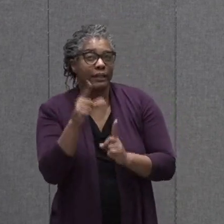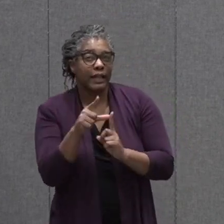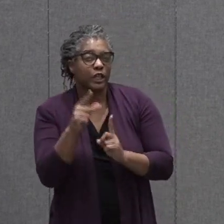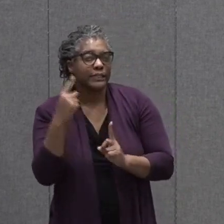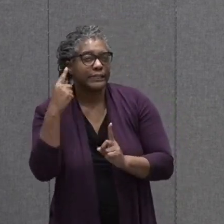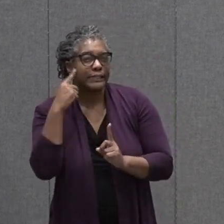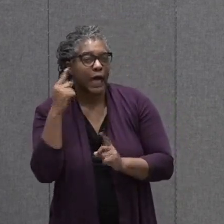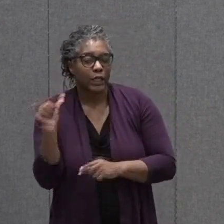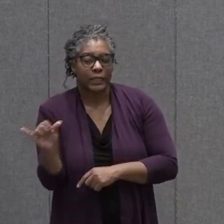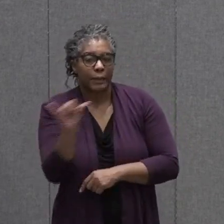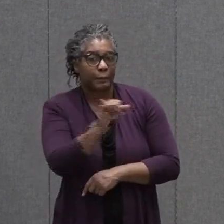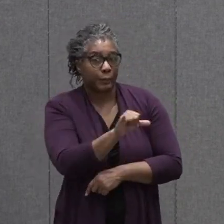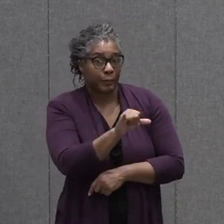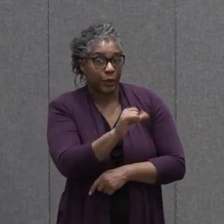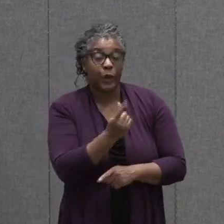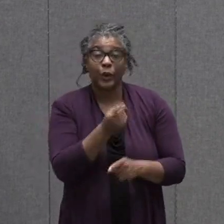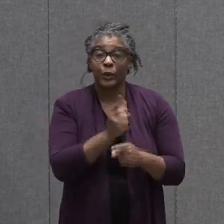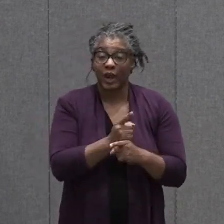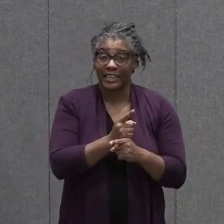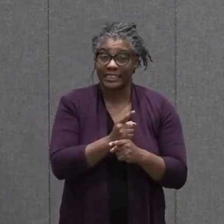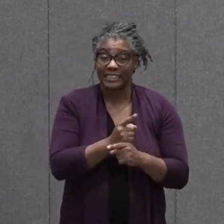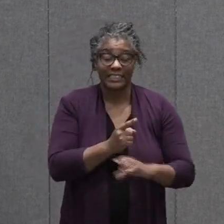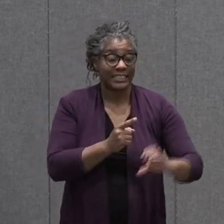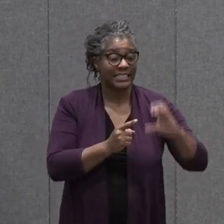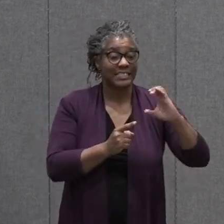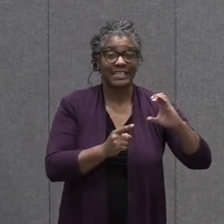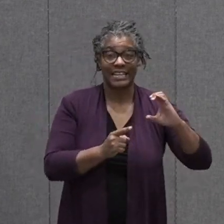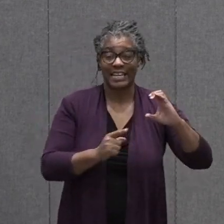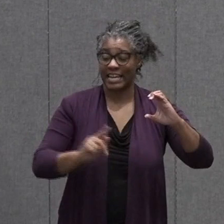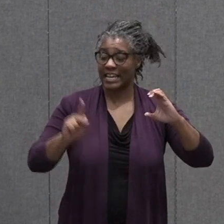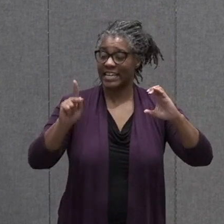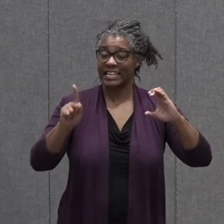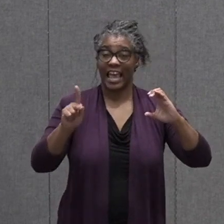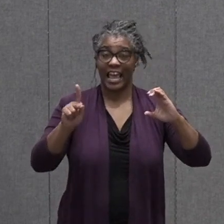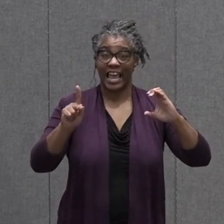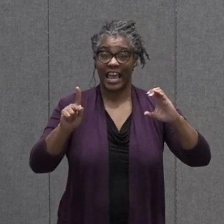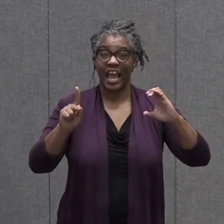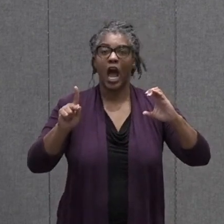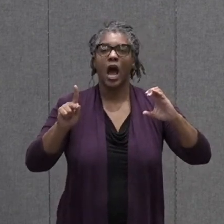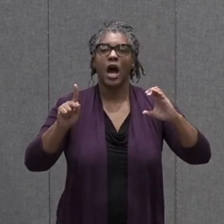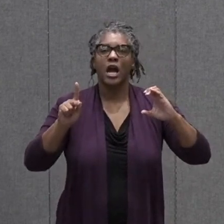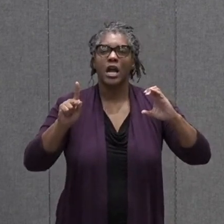You're right, c and k, both make the kuh sound.